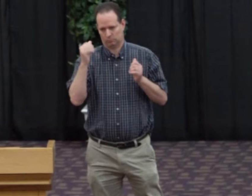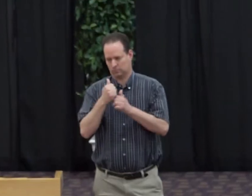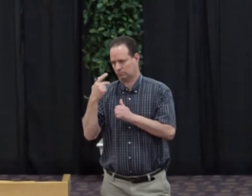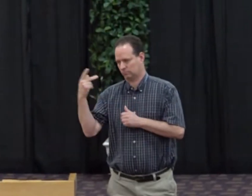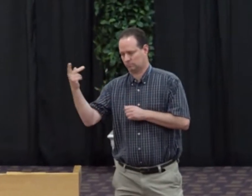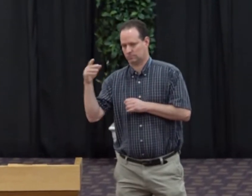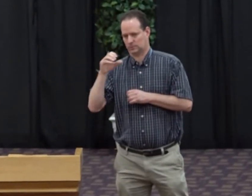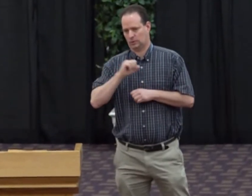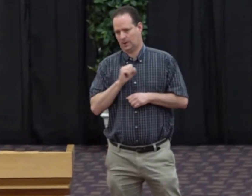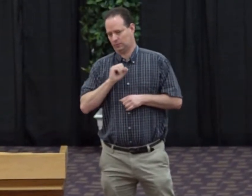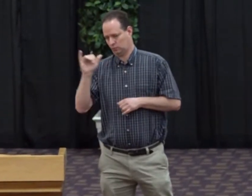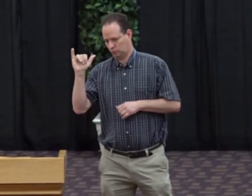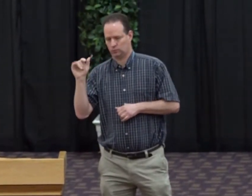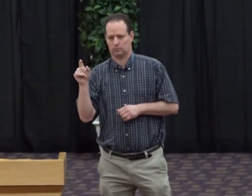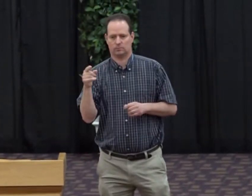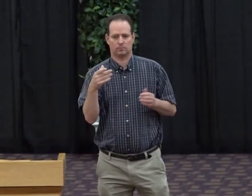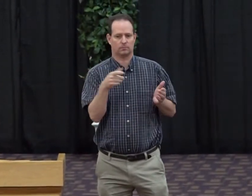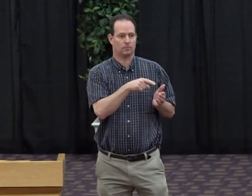I'm the PE teacher, along with Shannon.